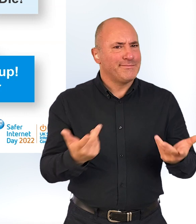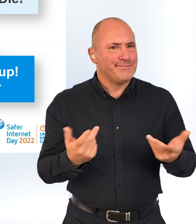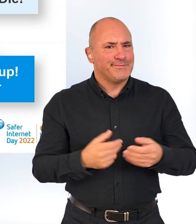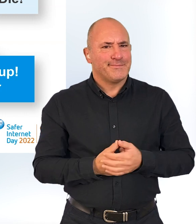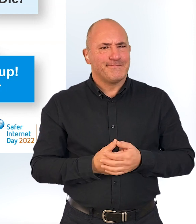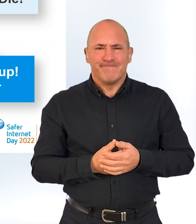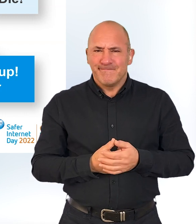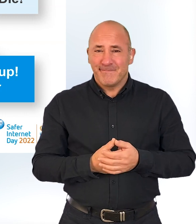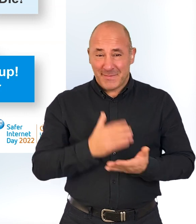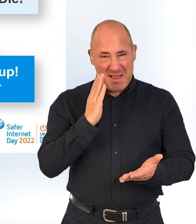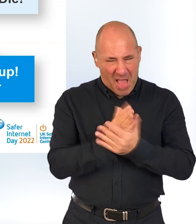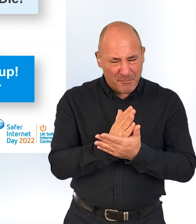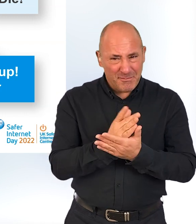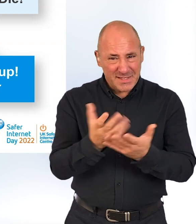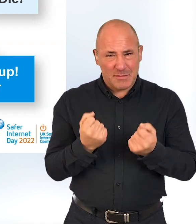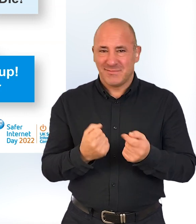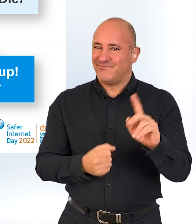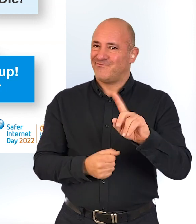But of course, that is not the case.